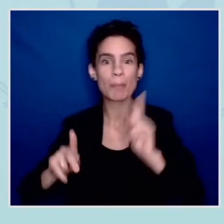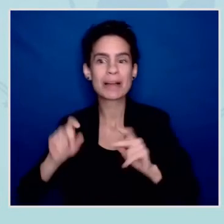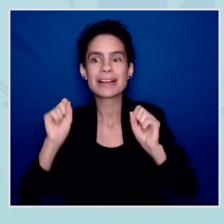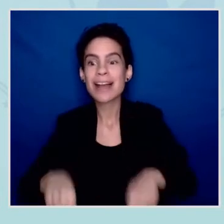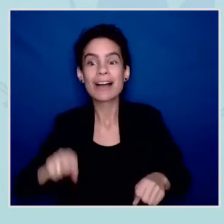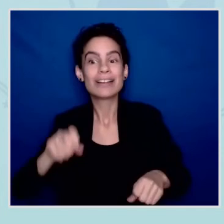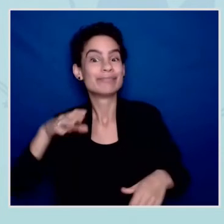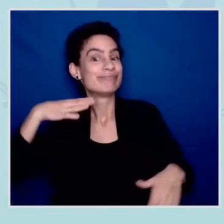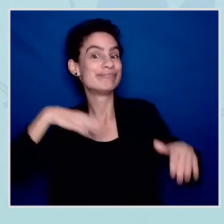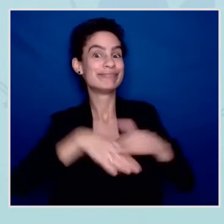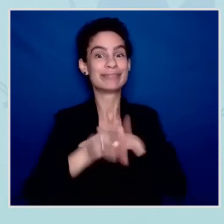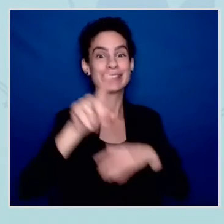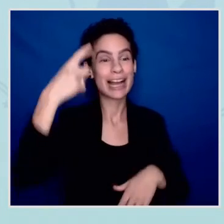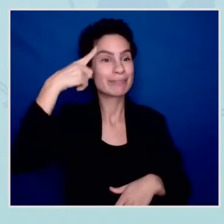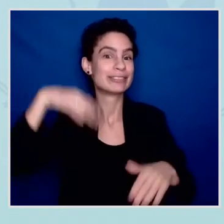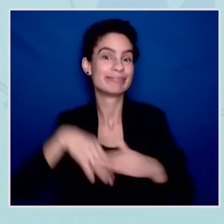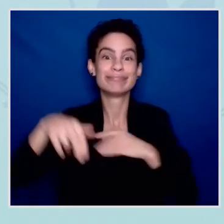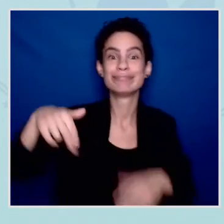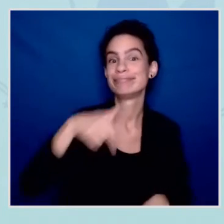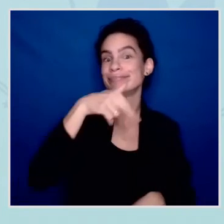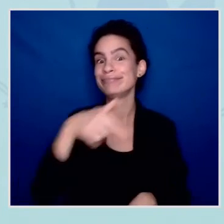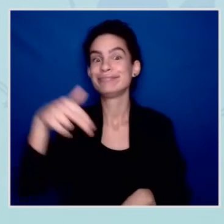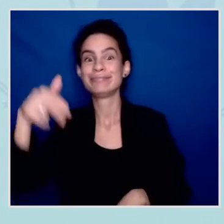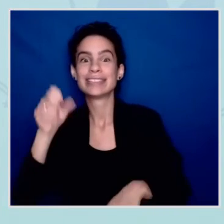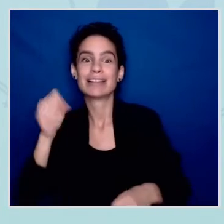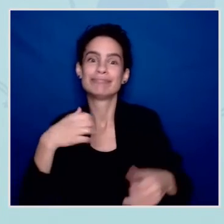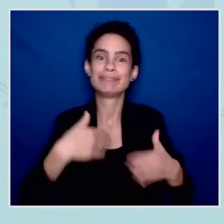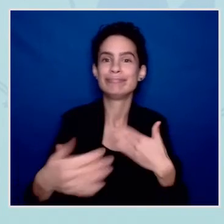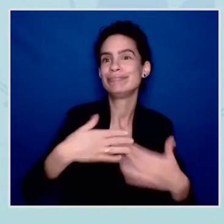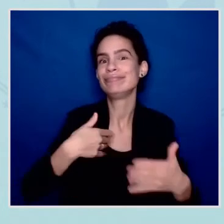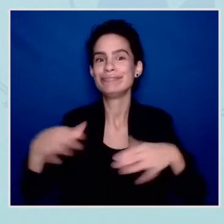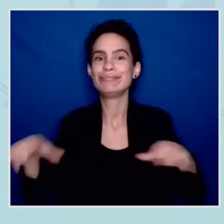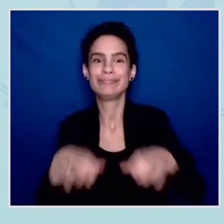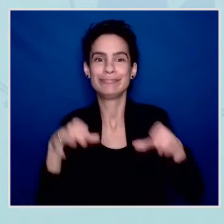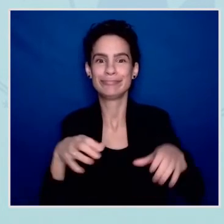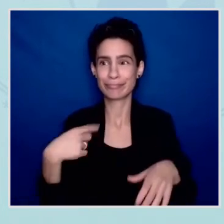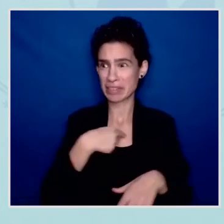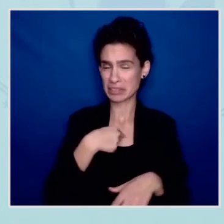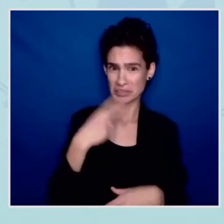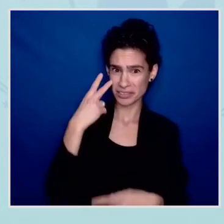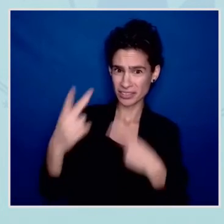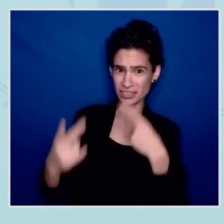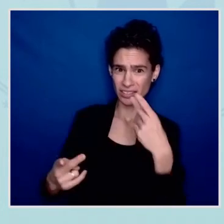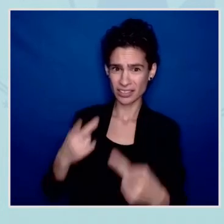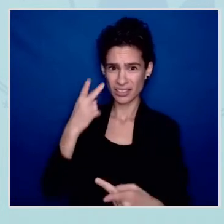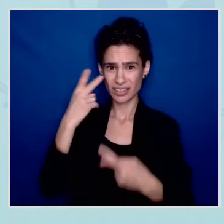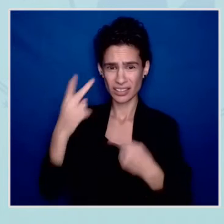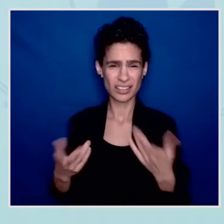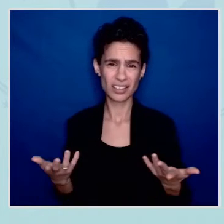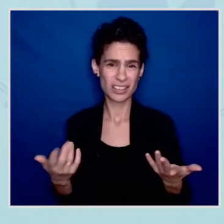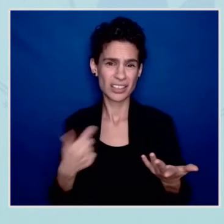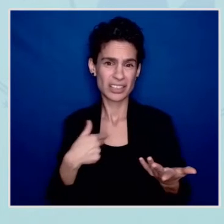INVESTIGATED. I'M NOT GOING TO PREJUDGE WHAT IT WAS BUT THE IDEA, THE IDEA